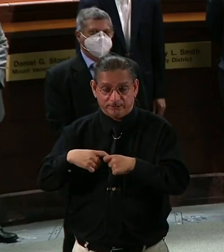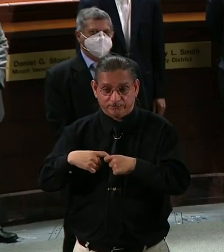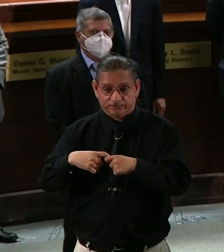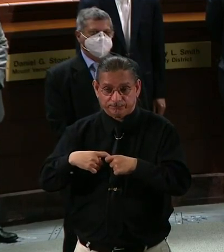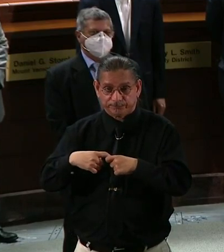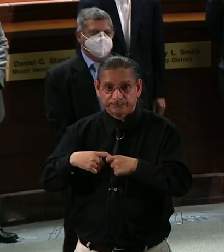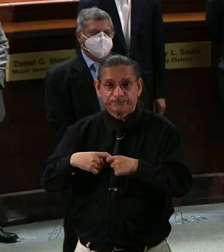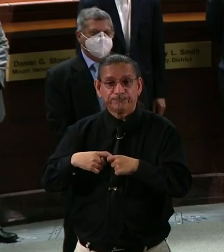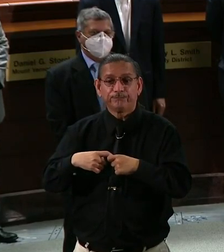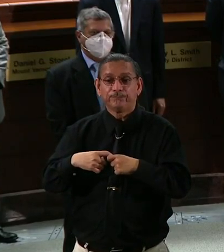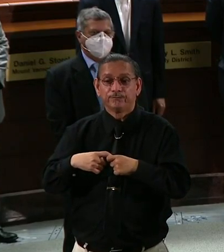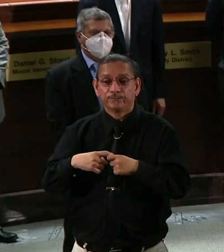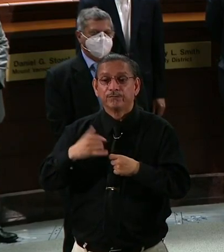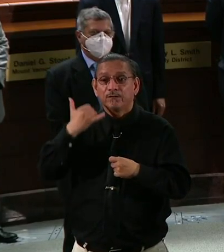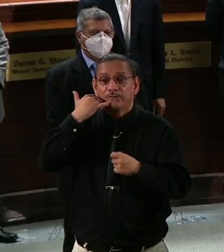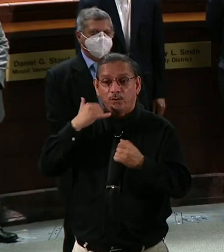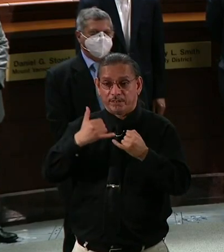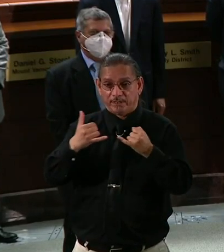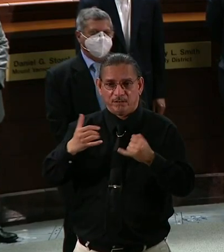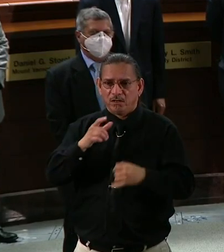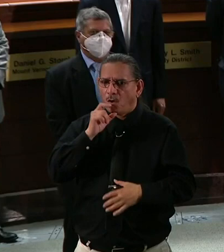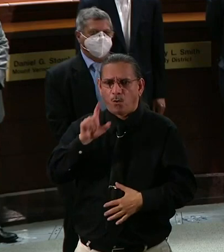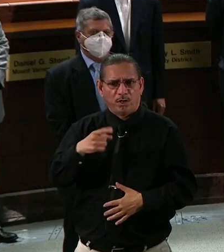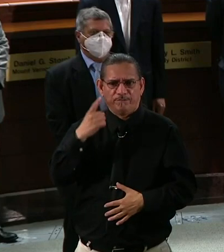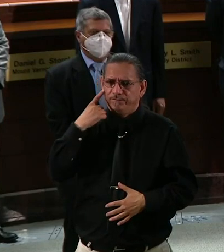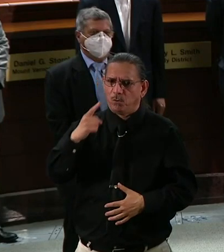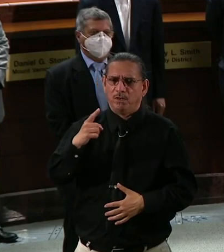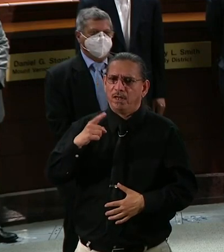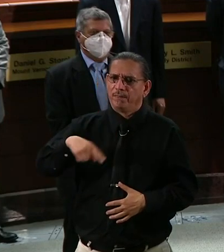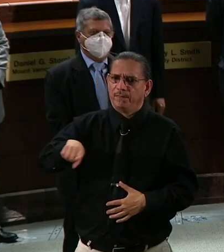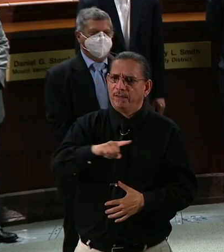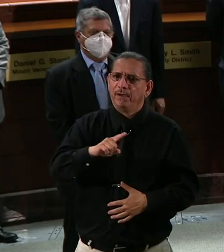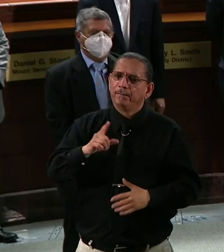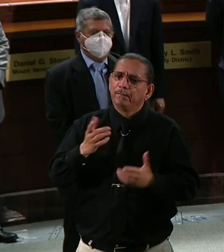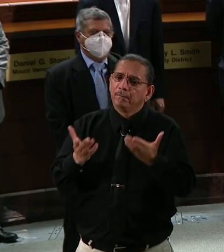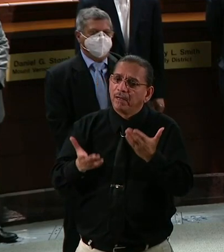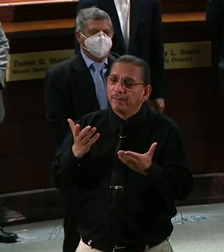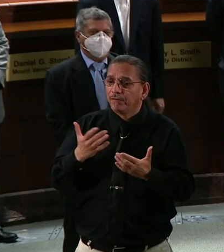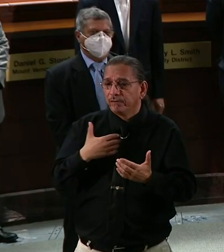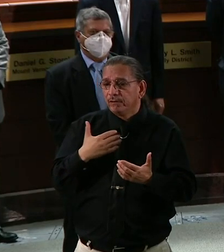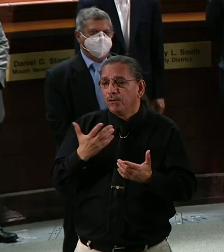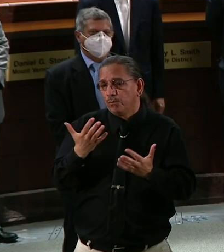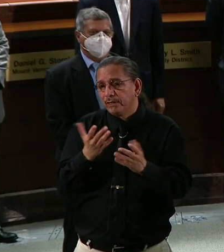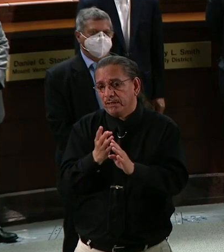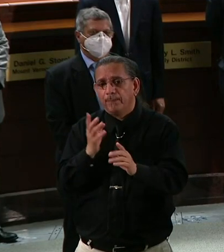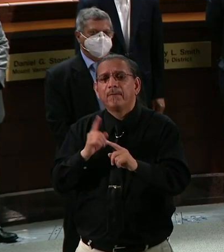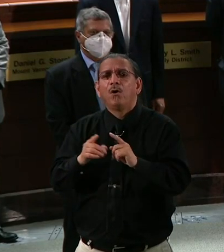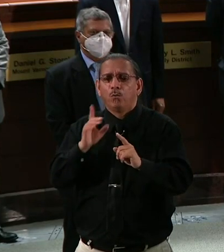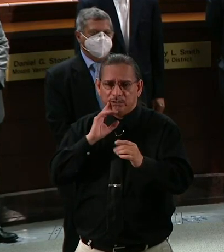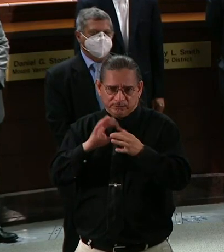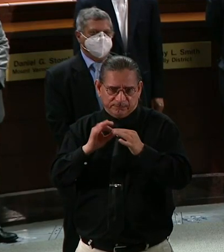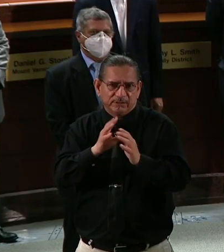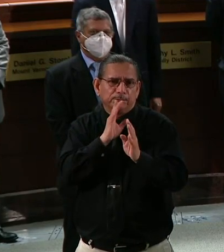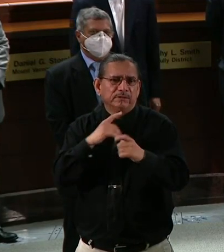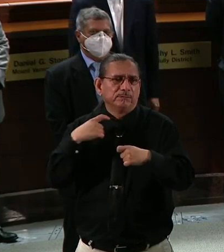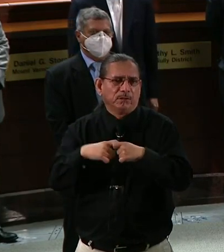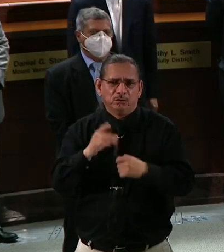SINGLE OR JUST. THEY DON'T. I'M